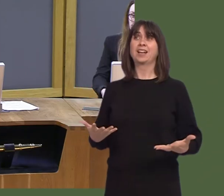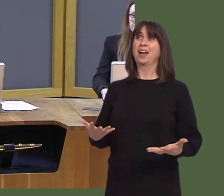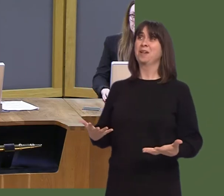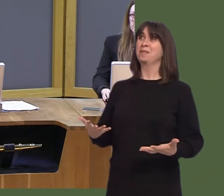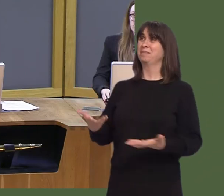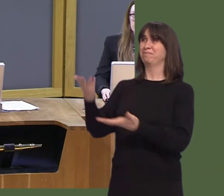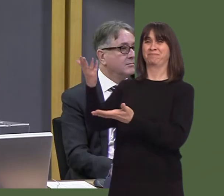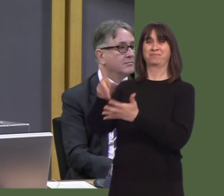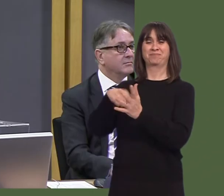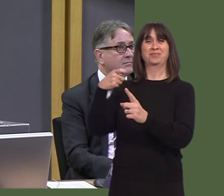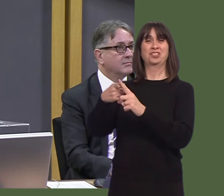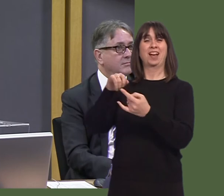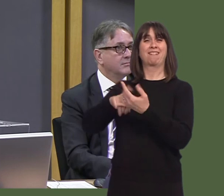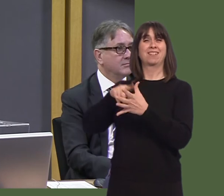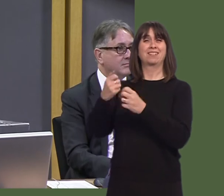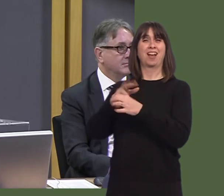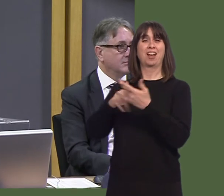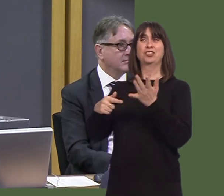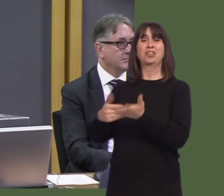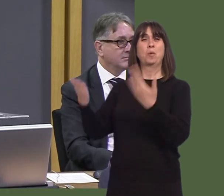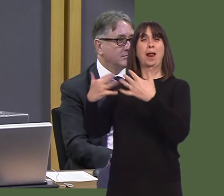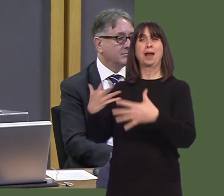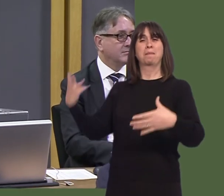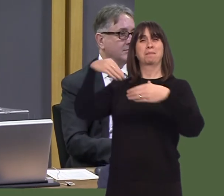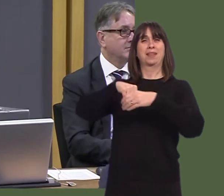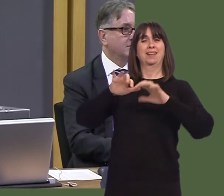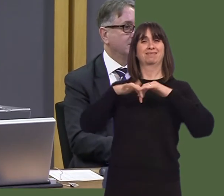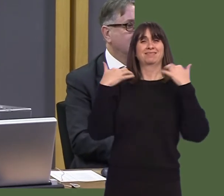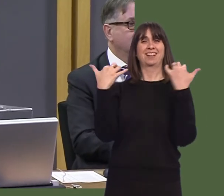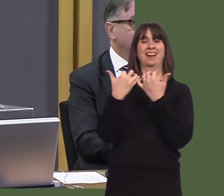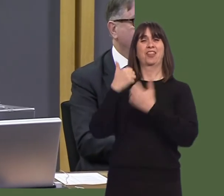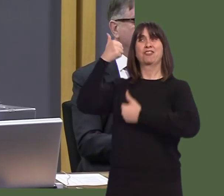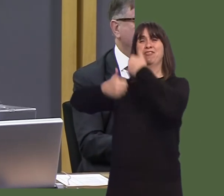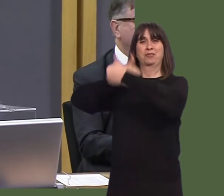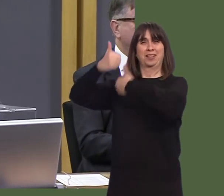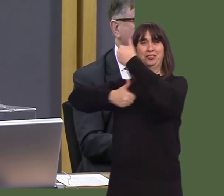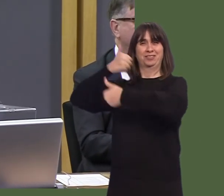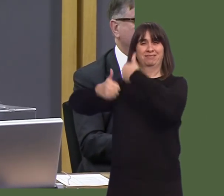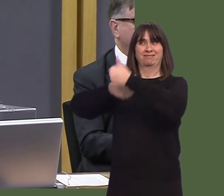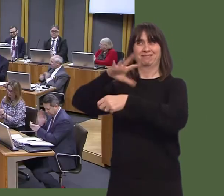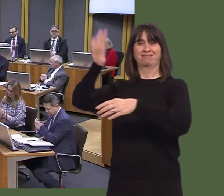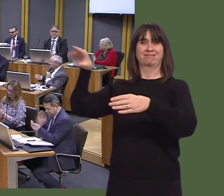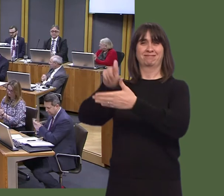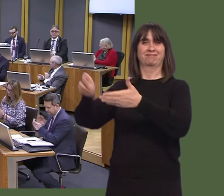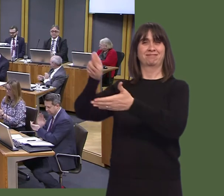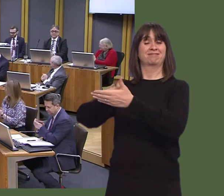itemóthe next itemóis questions to the First Minister, and the first question, Caroline Jones.